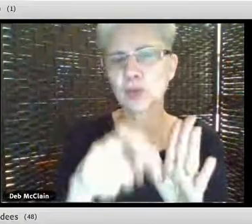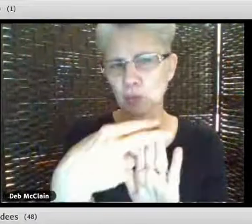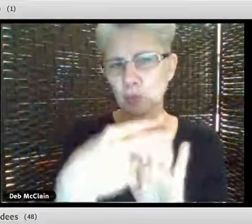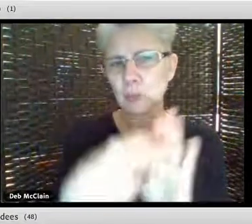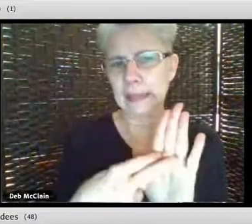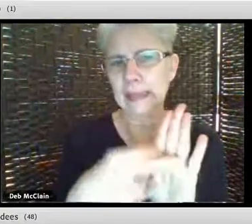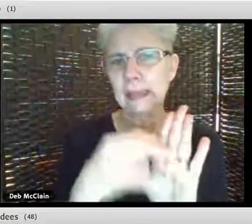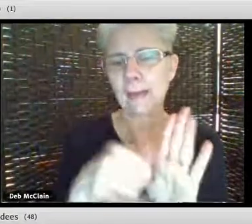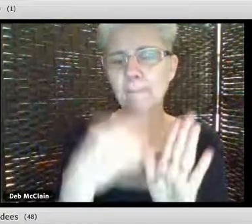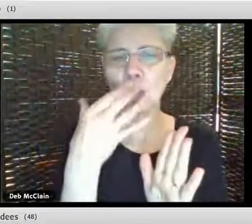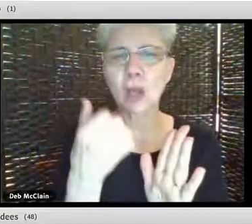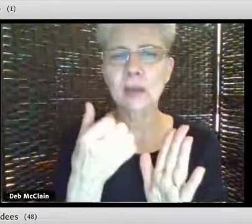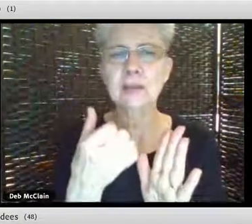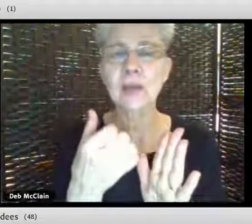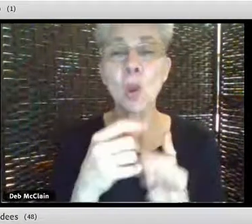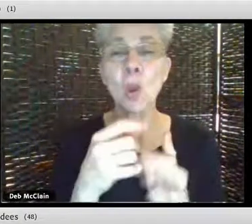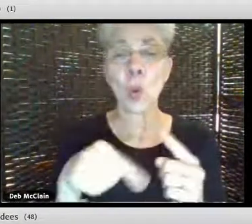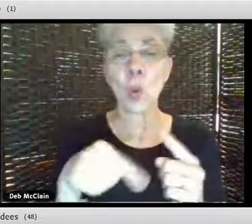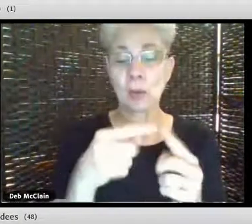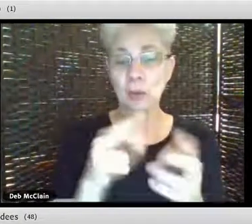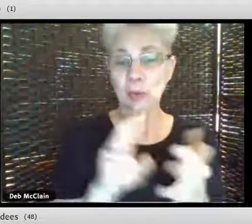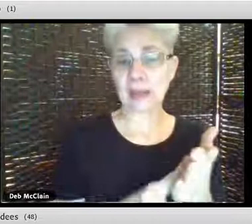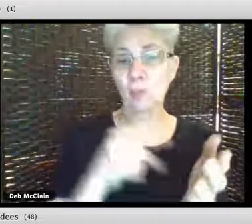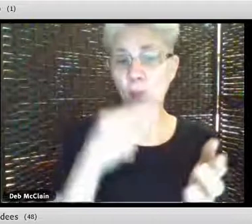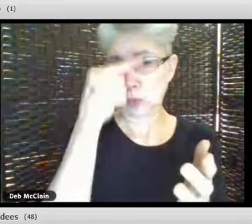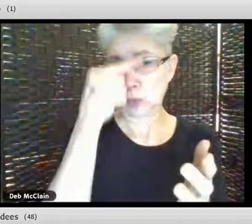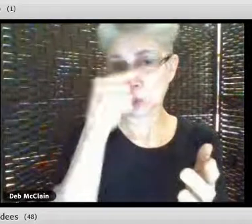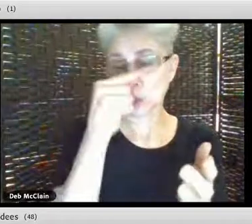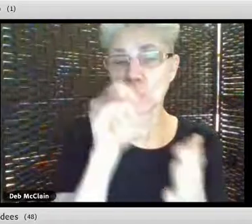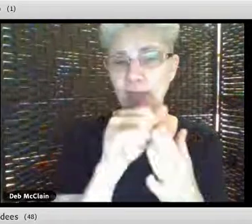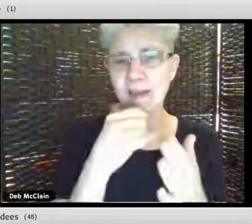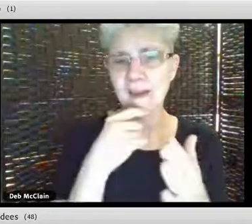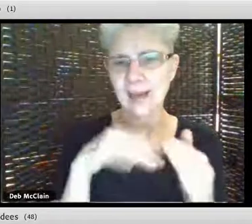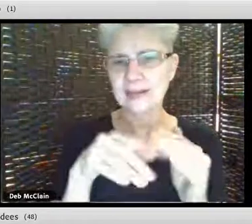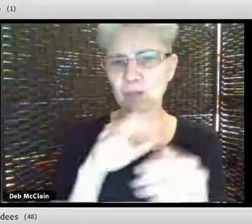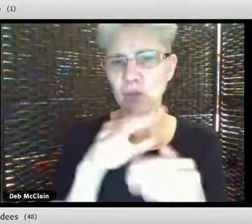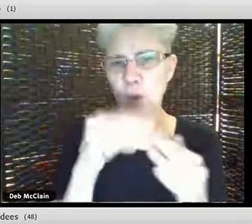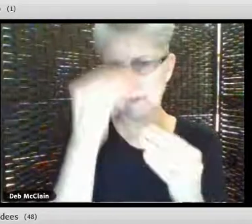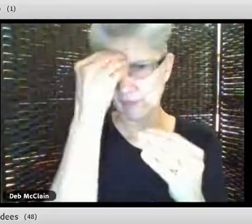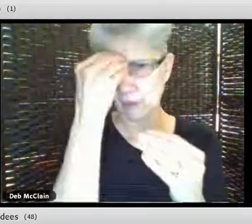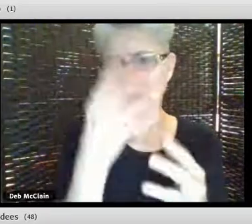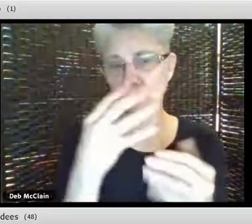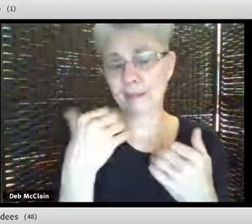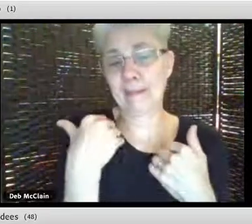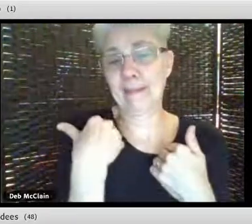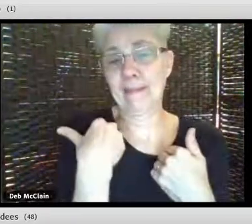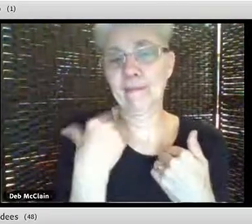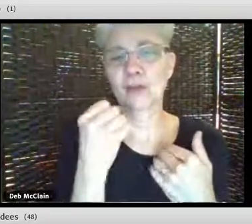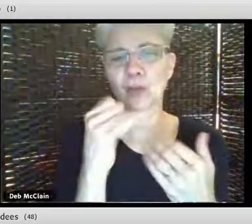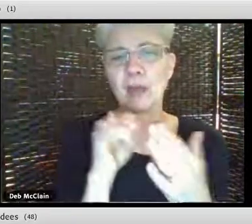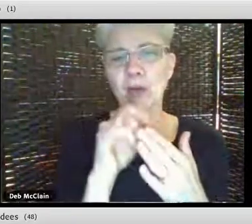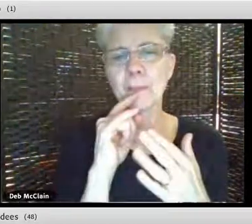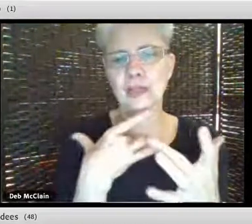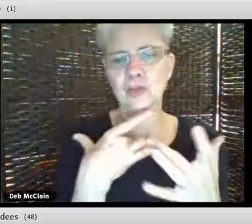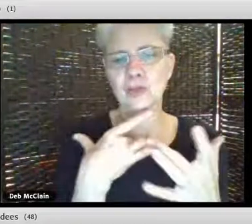and I would suggest that you read this just because once you sign up with Google, you know, they have access to all your information,